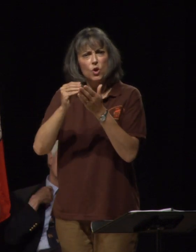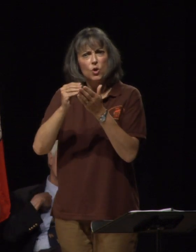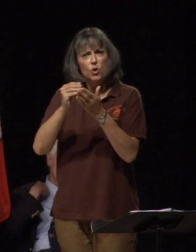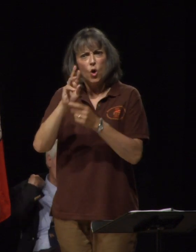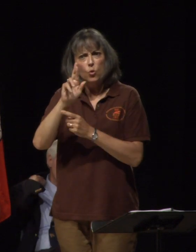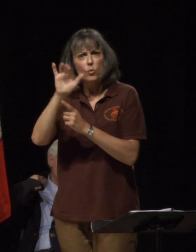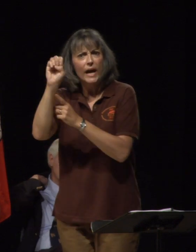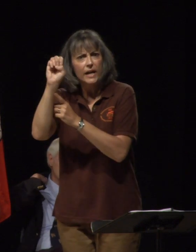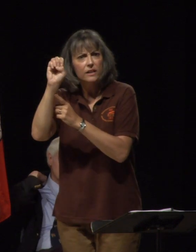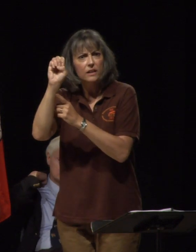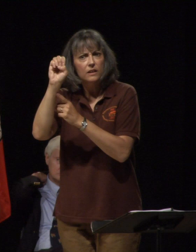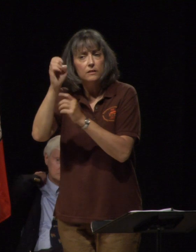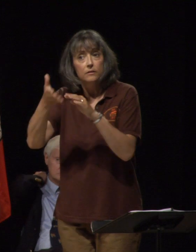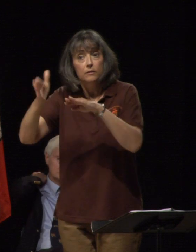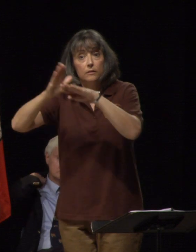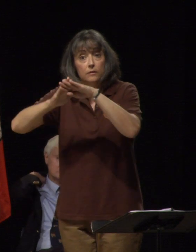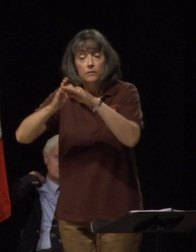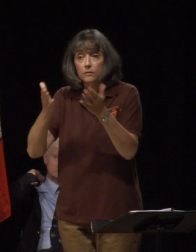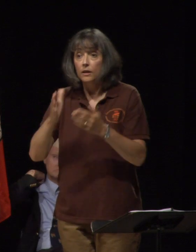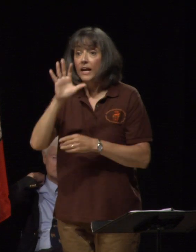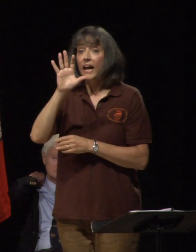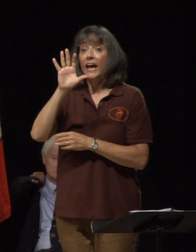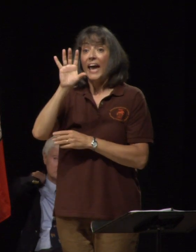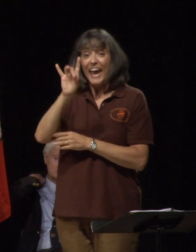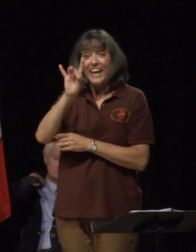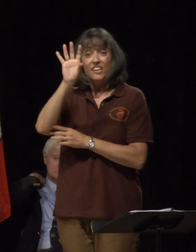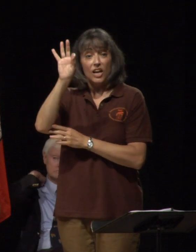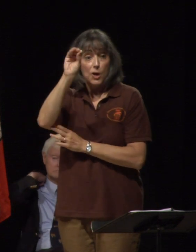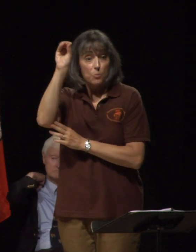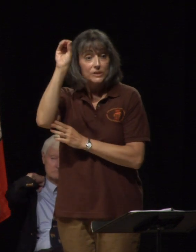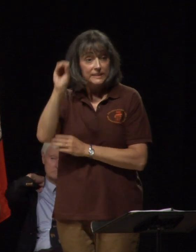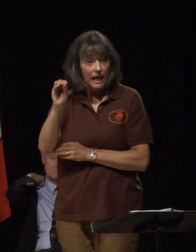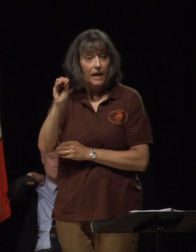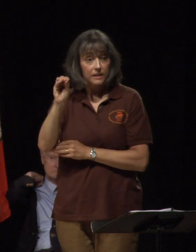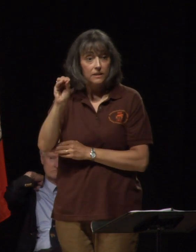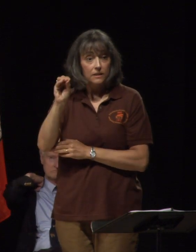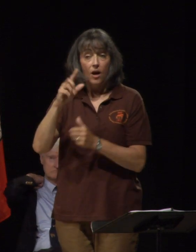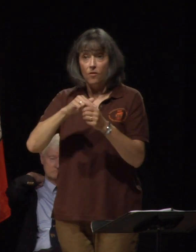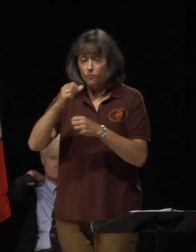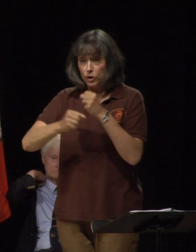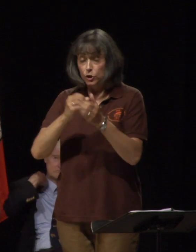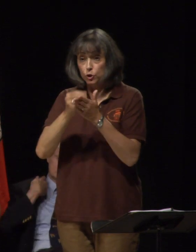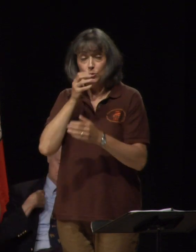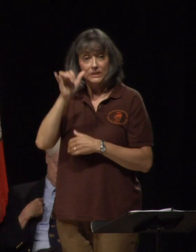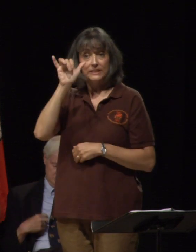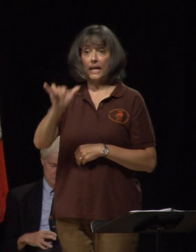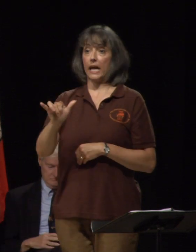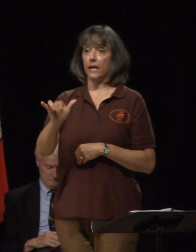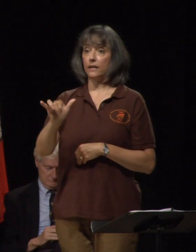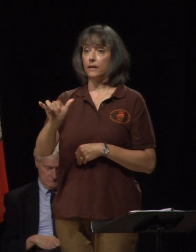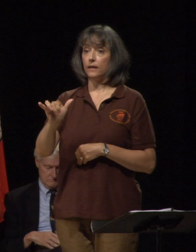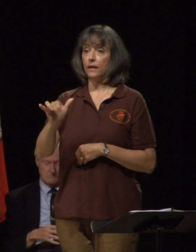AND EVERYONE WORKED TO CONTINUE TO MAKE OUR GRADUATION PLACEMENT RATE TO BE A BEST IN CLASS